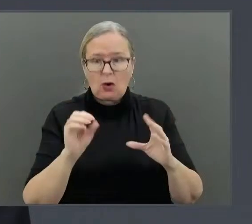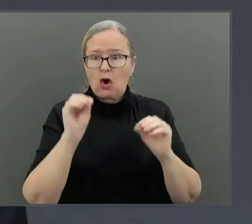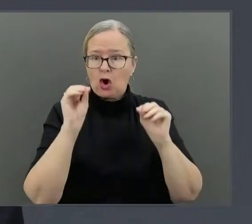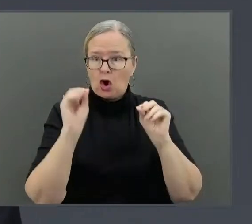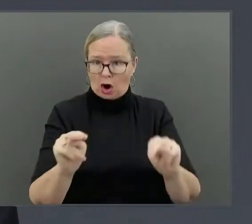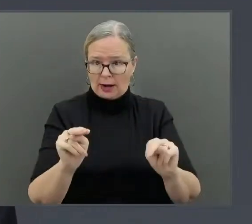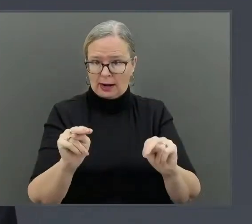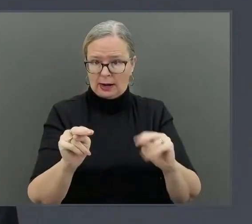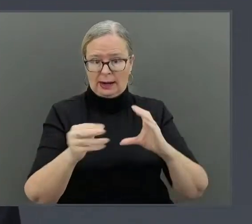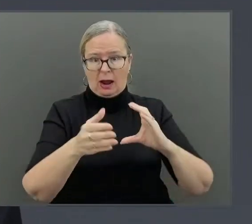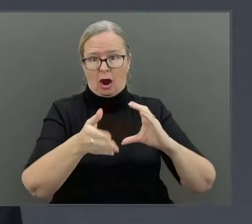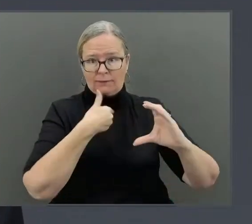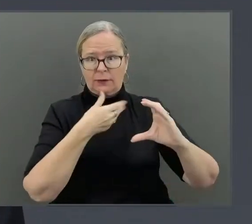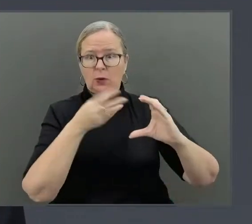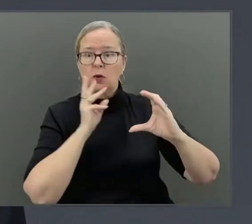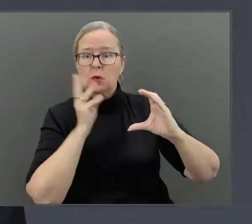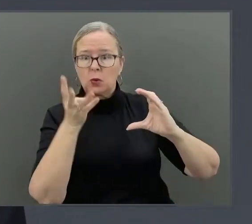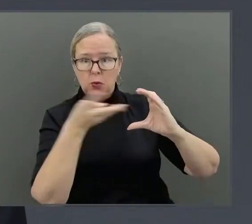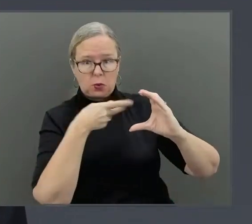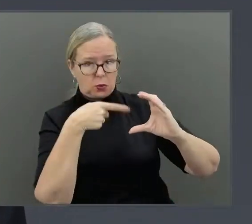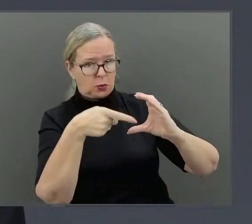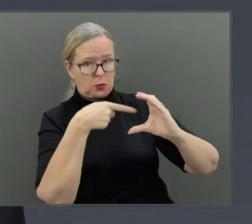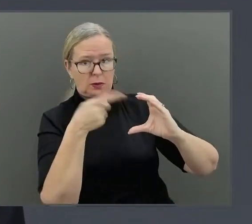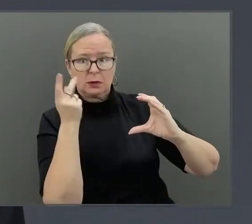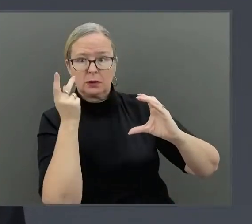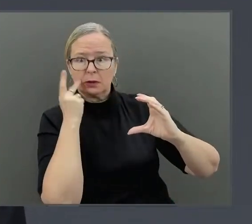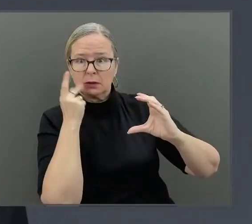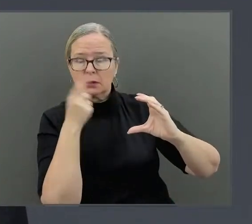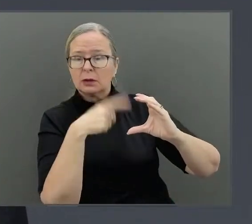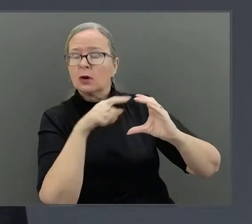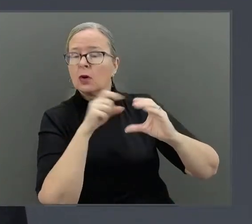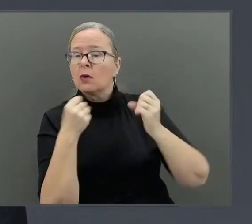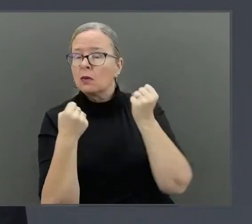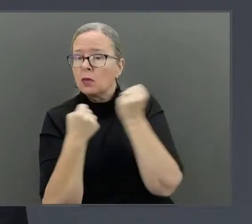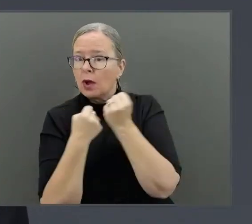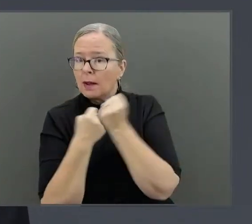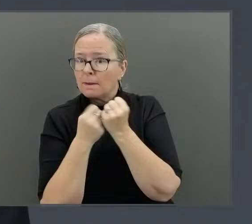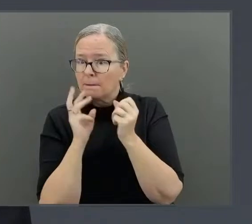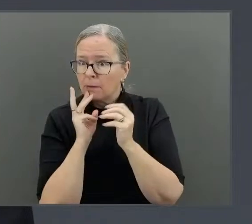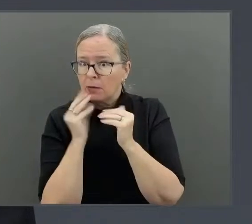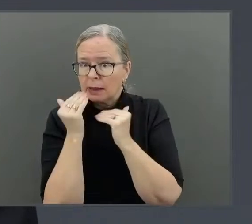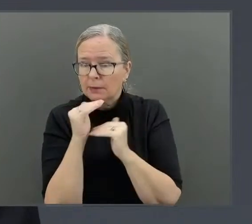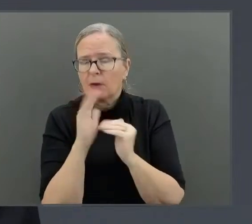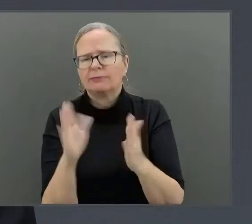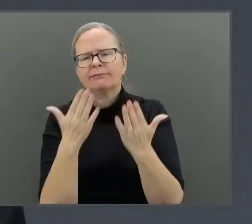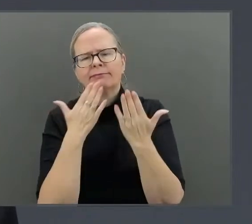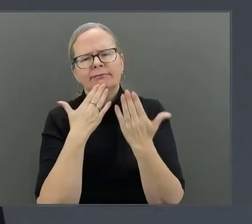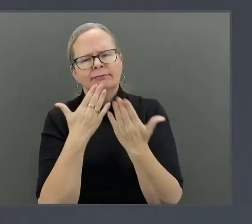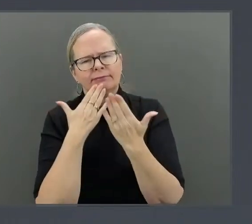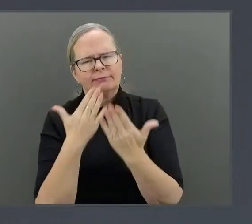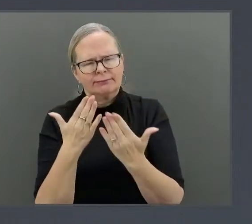the current restrictions the team continues to visit with and provide updates to the businesses